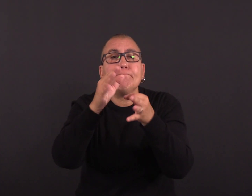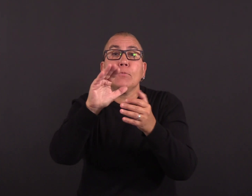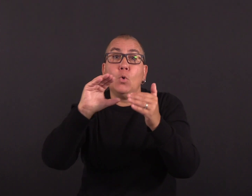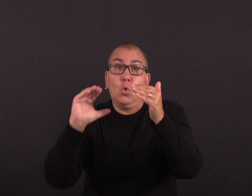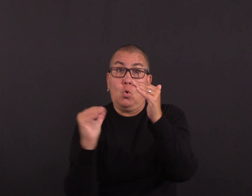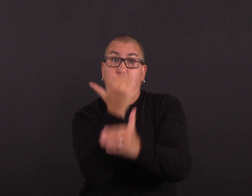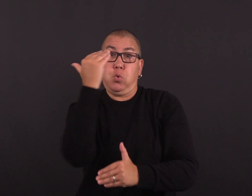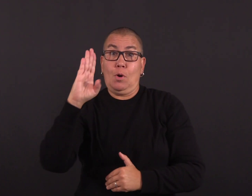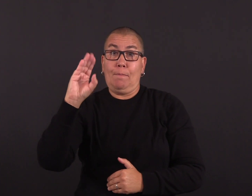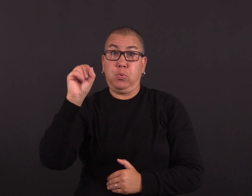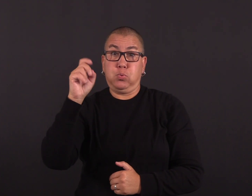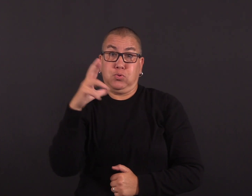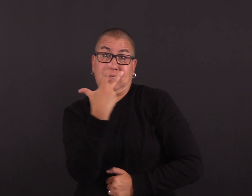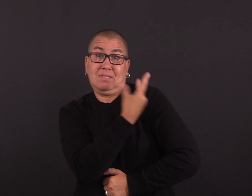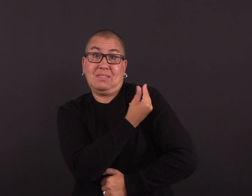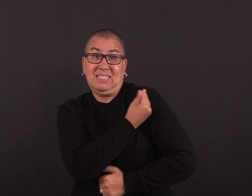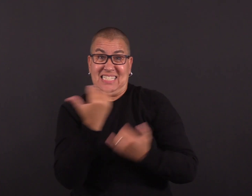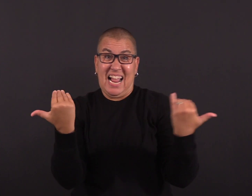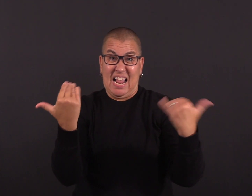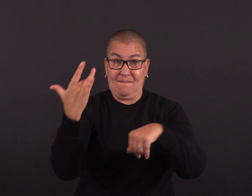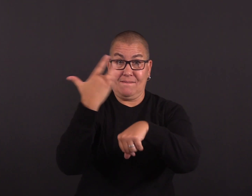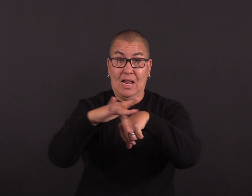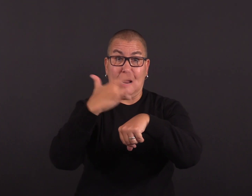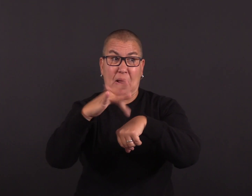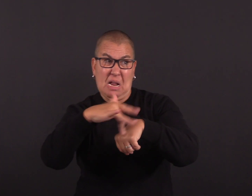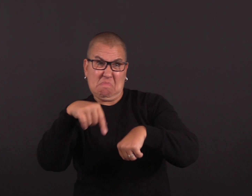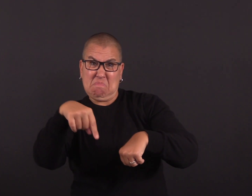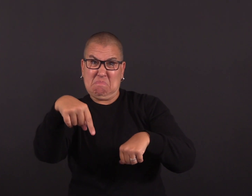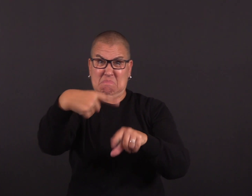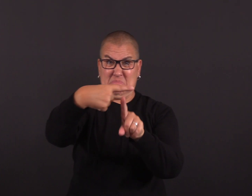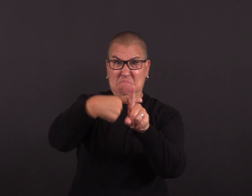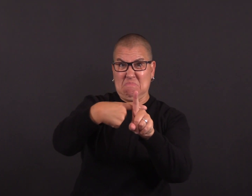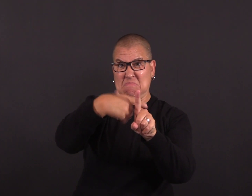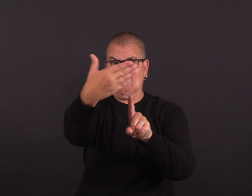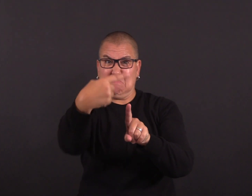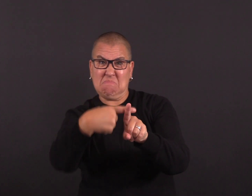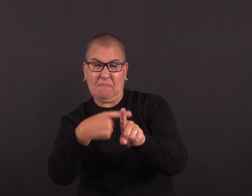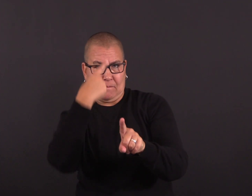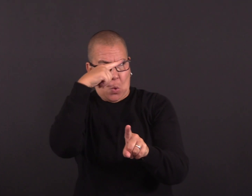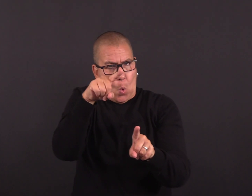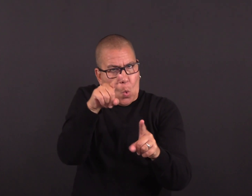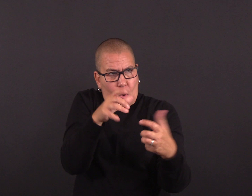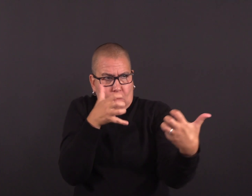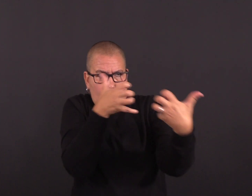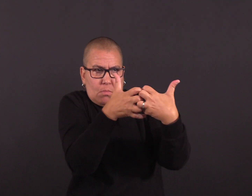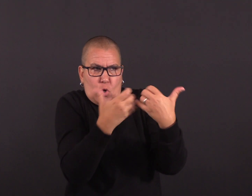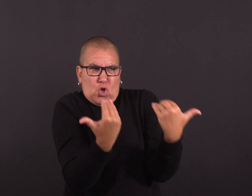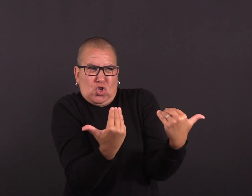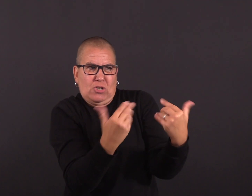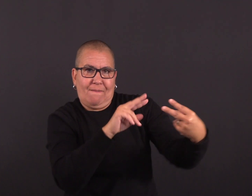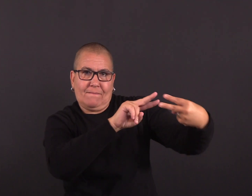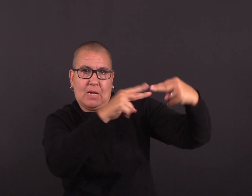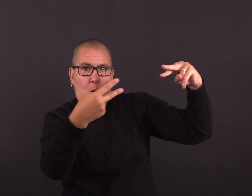The new booster coming this fall will target a family of Omicron subvariants called XBB and is